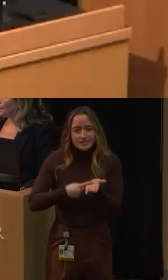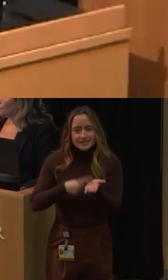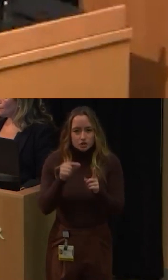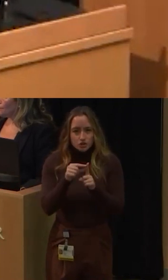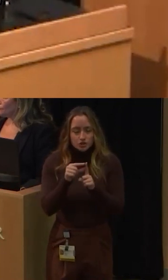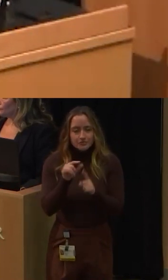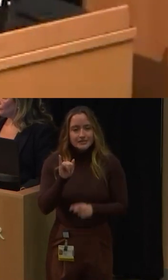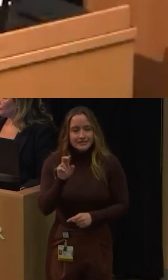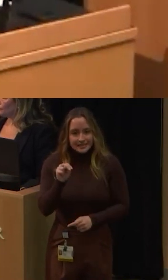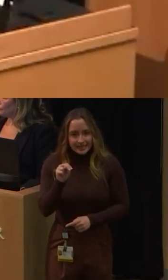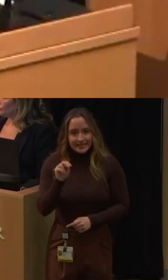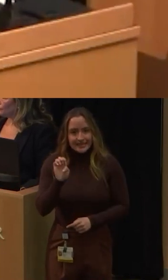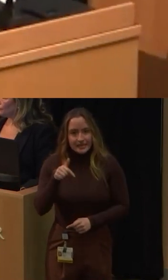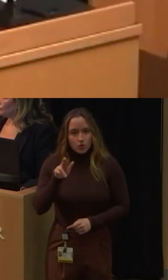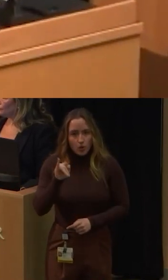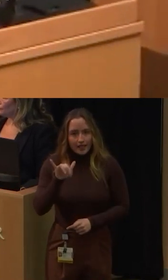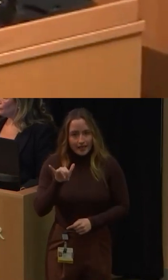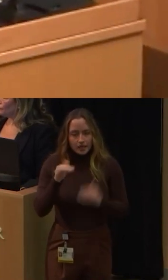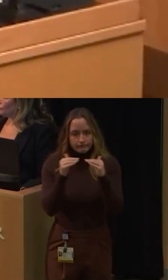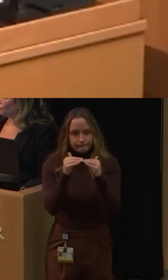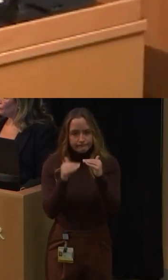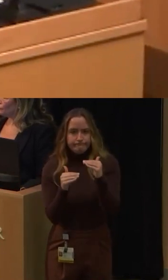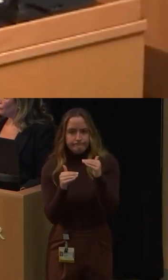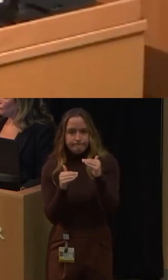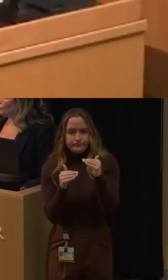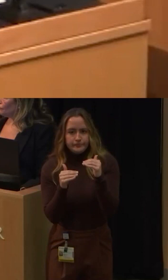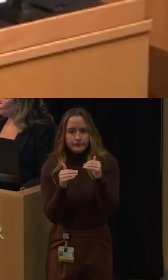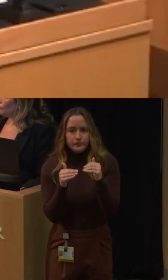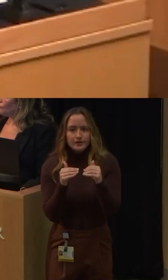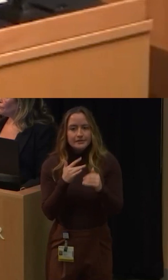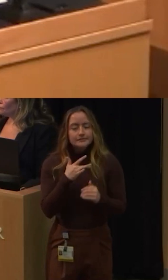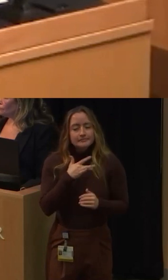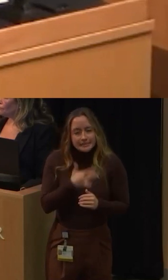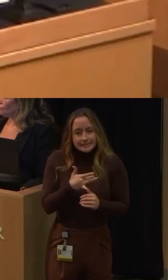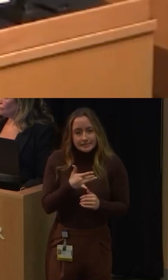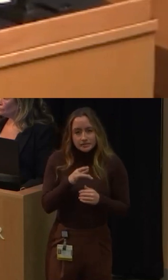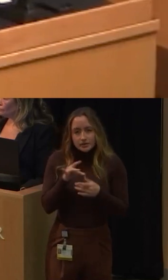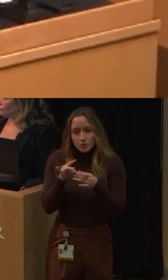very often, it is prefaced by the word income: income inequality,